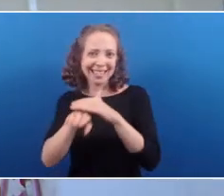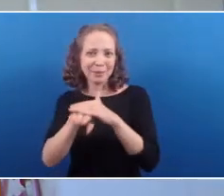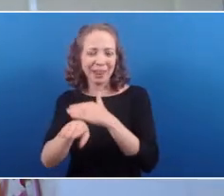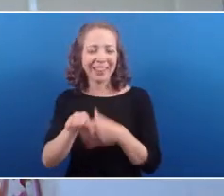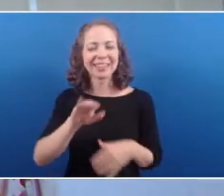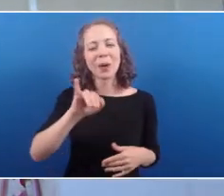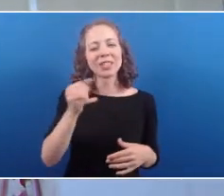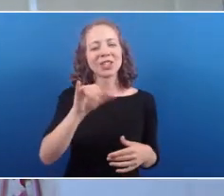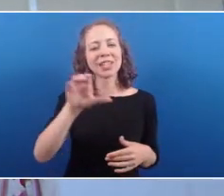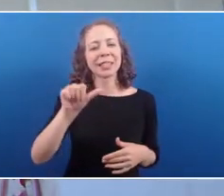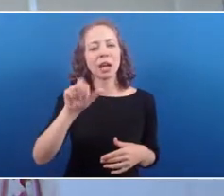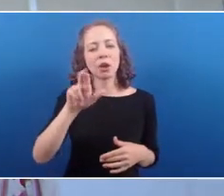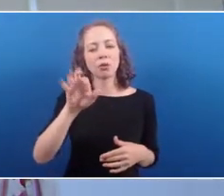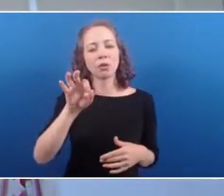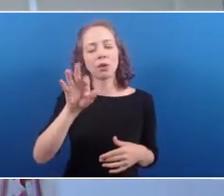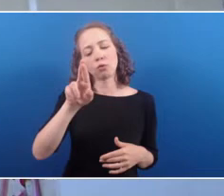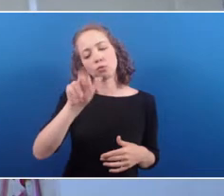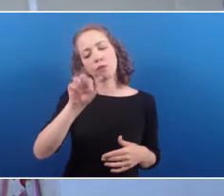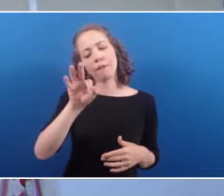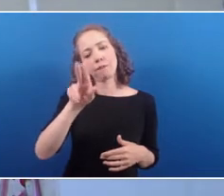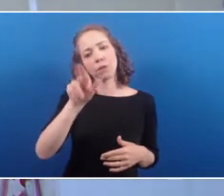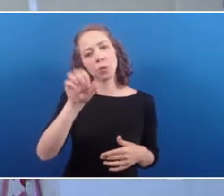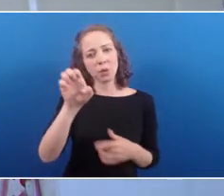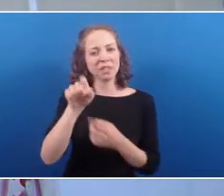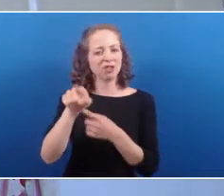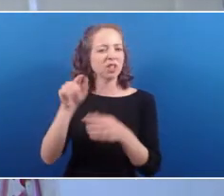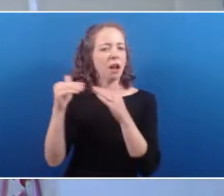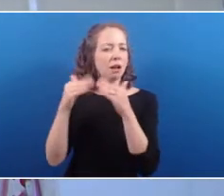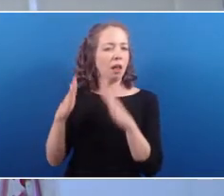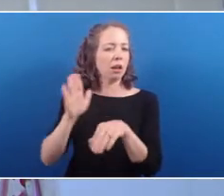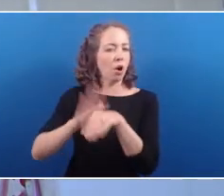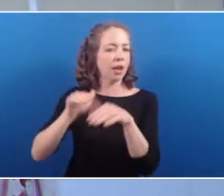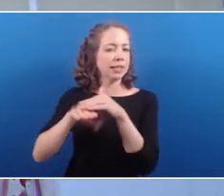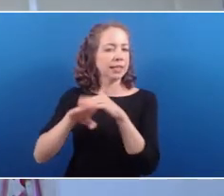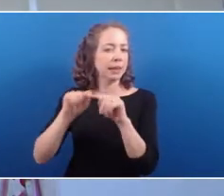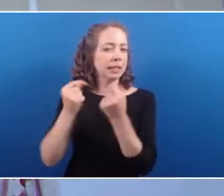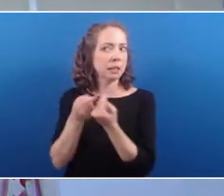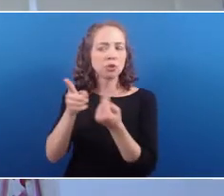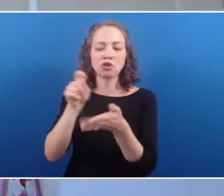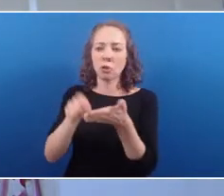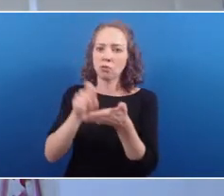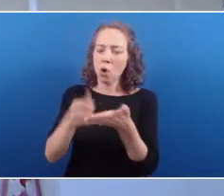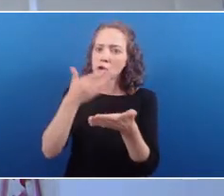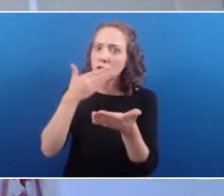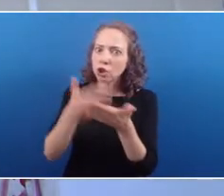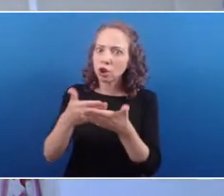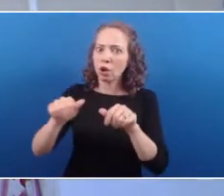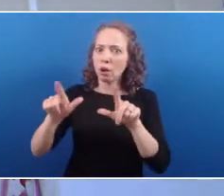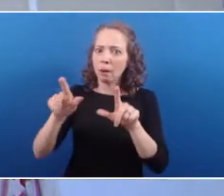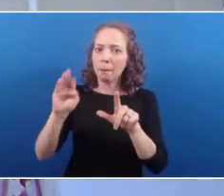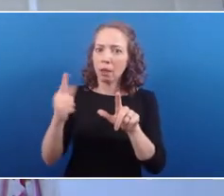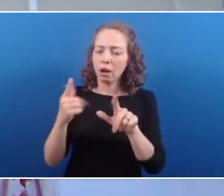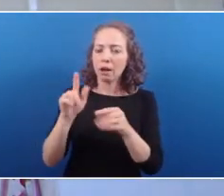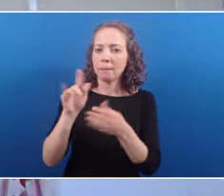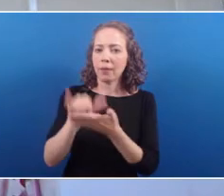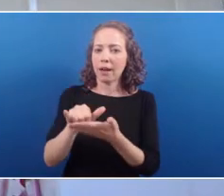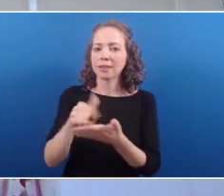on this particular accessibility team, wrote a really, really great blog about that. So, I encourage everybody to visit our blog site.